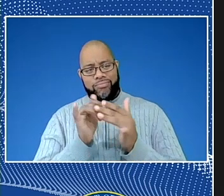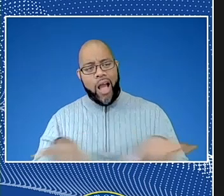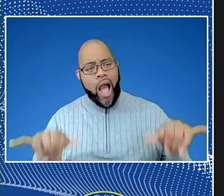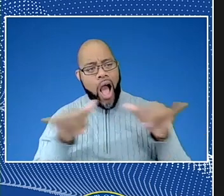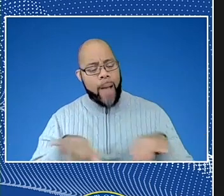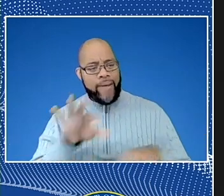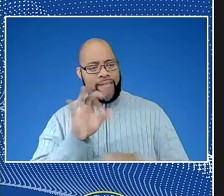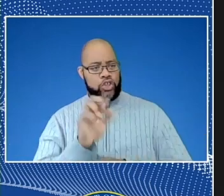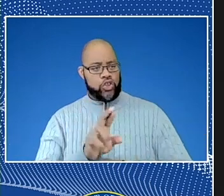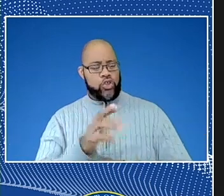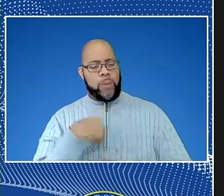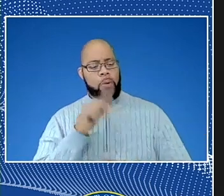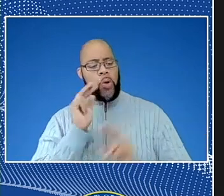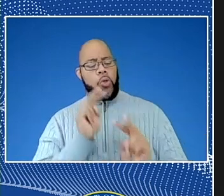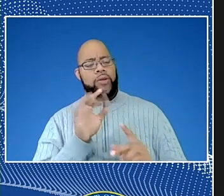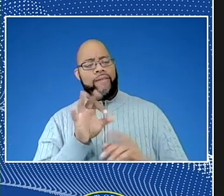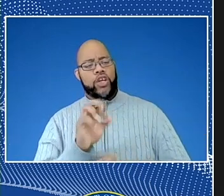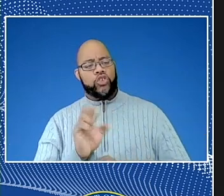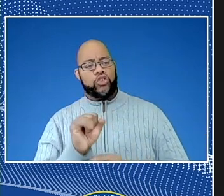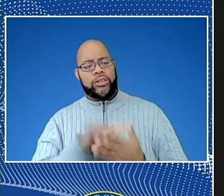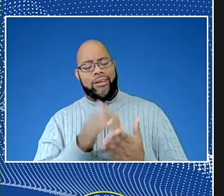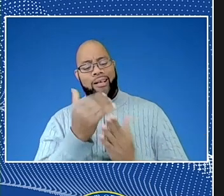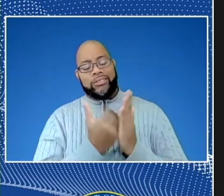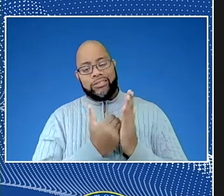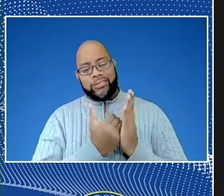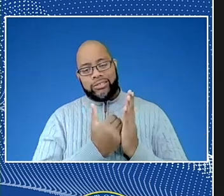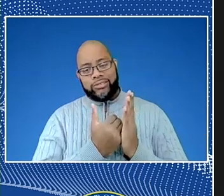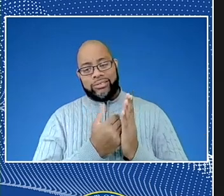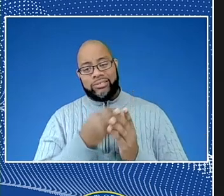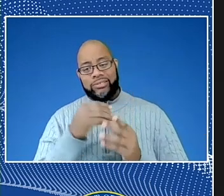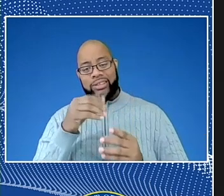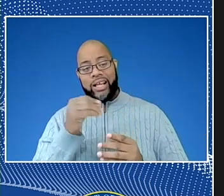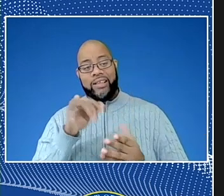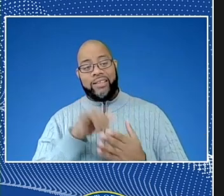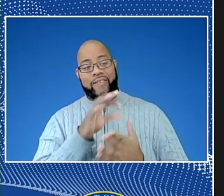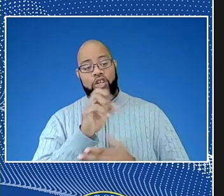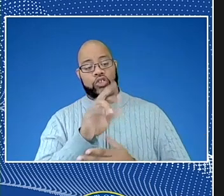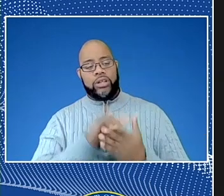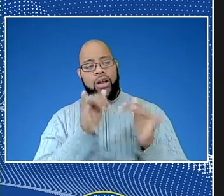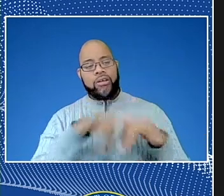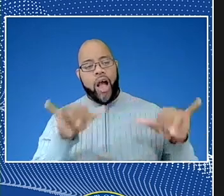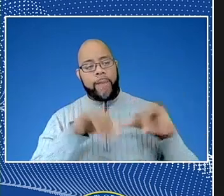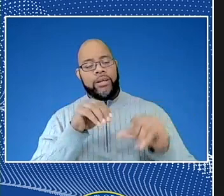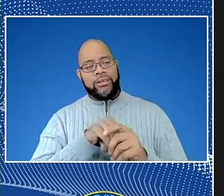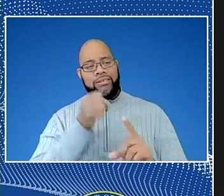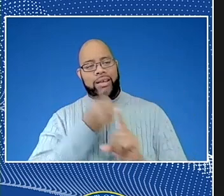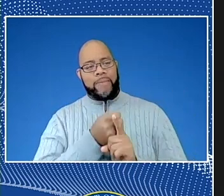So I'm looking at the factors that are listed and the factors that are common and impact many borrowers.